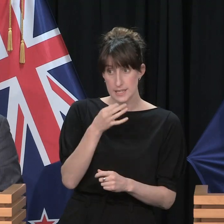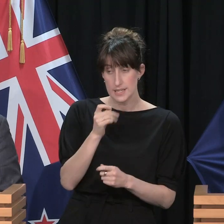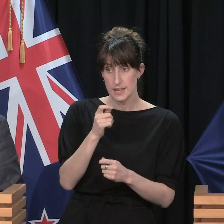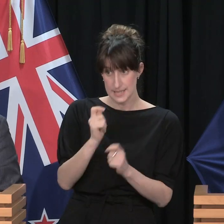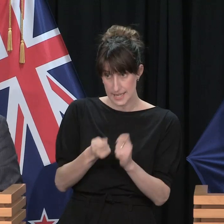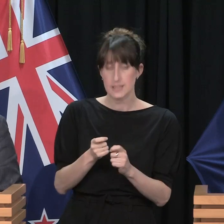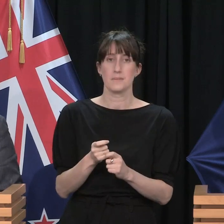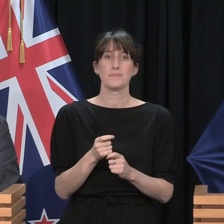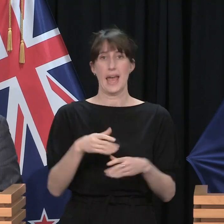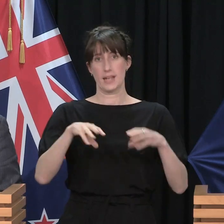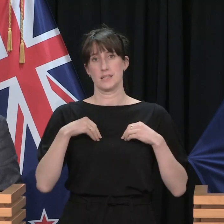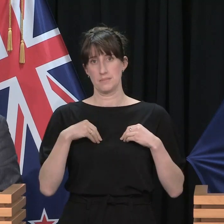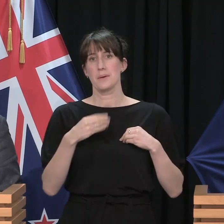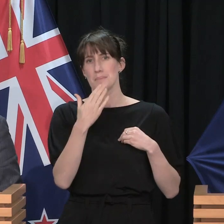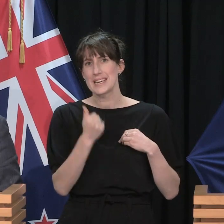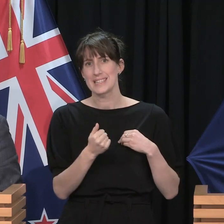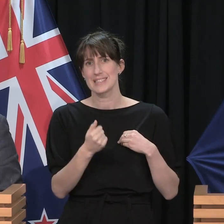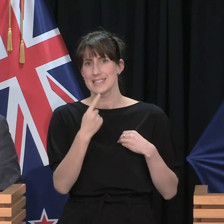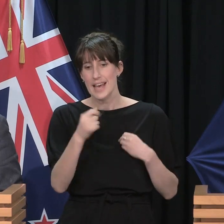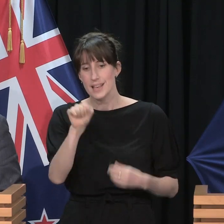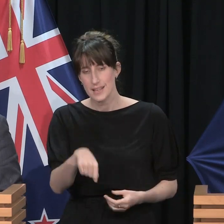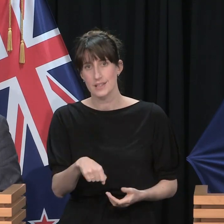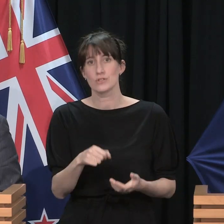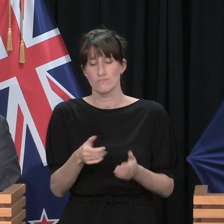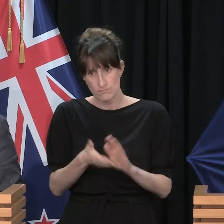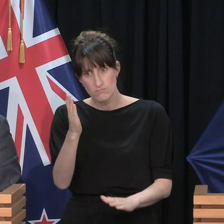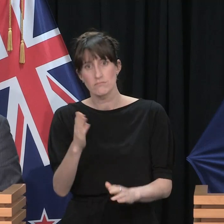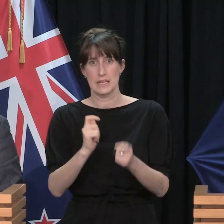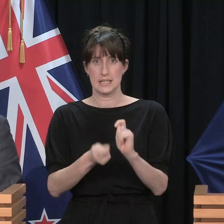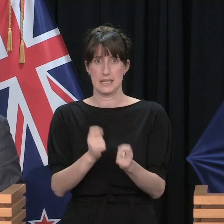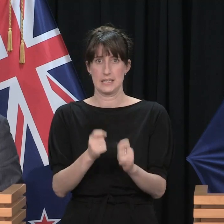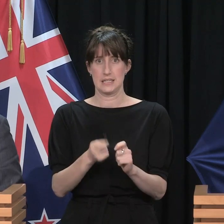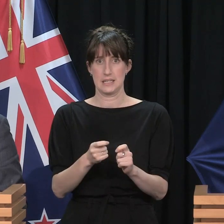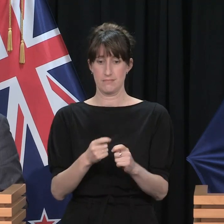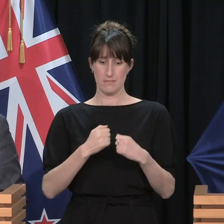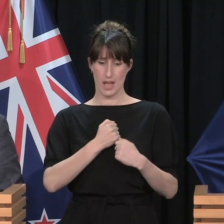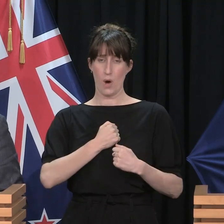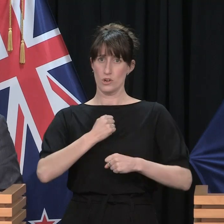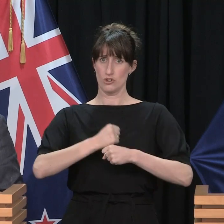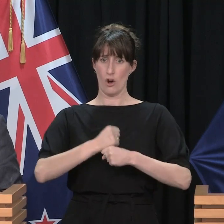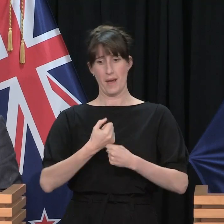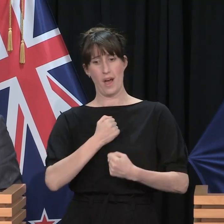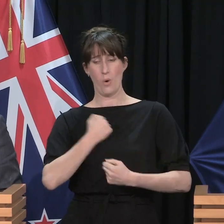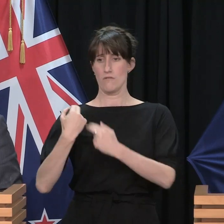should take the test. If you are asked to be tested, you should take the test. This is